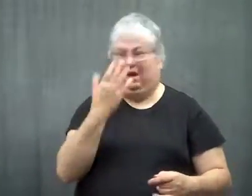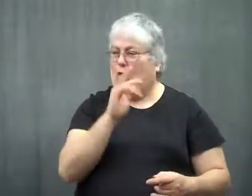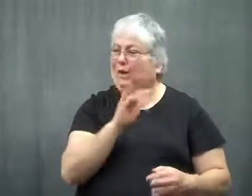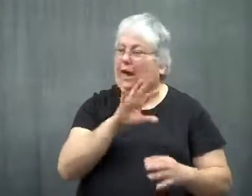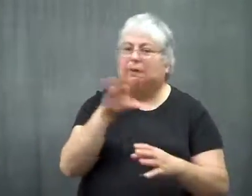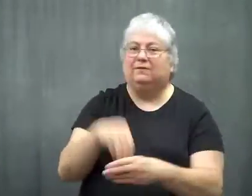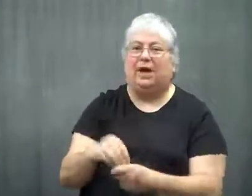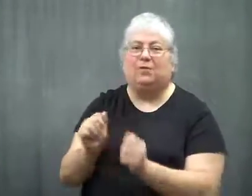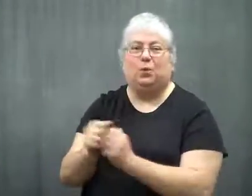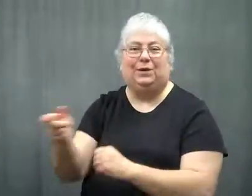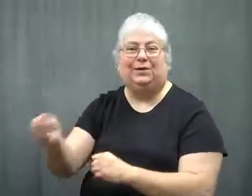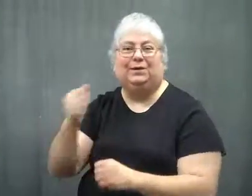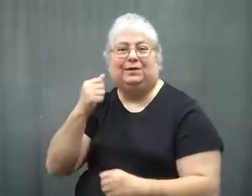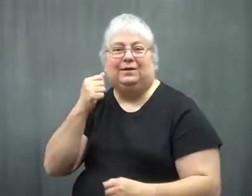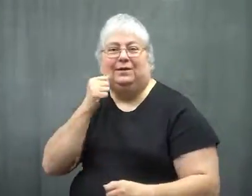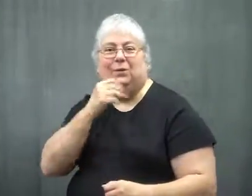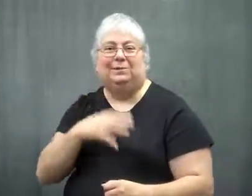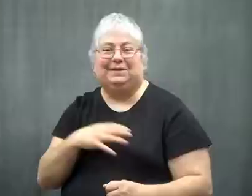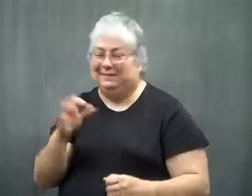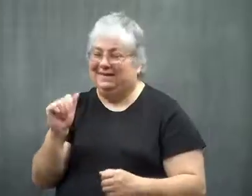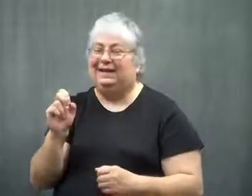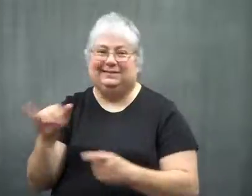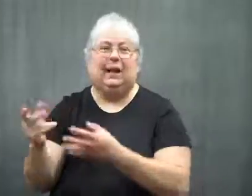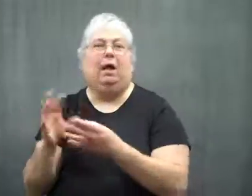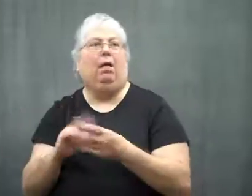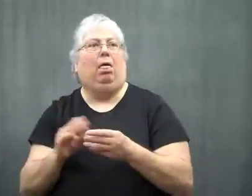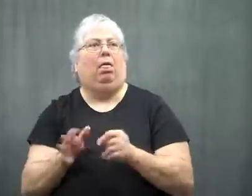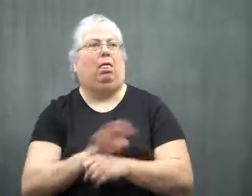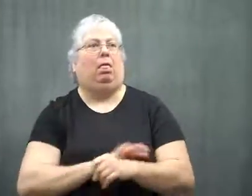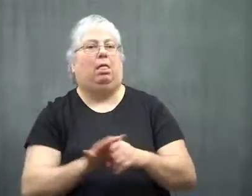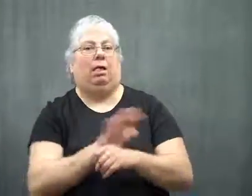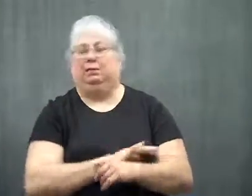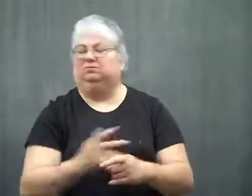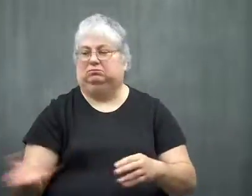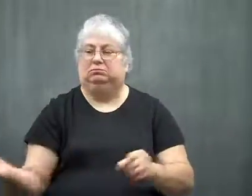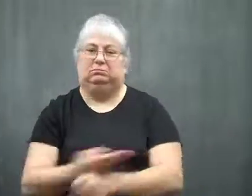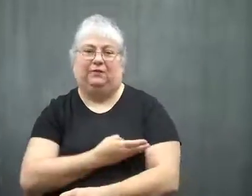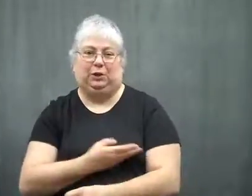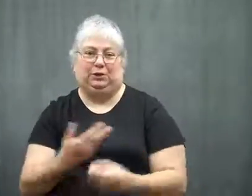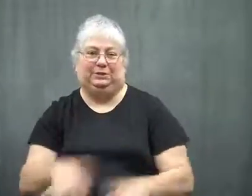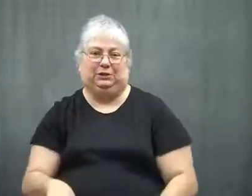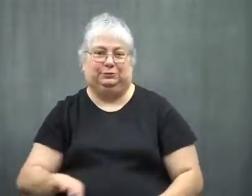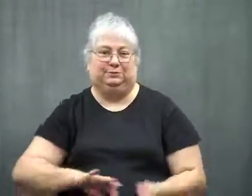He was involved with Casey and gave vague answers when questioned, so they fired him.